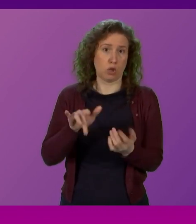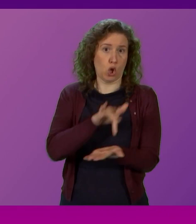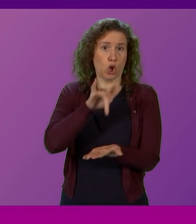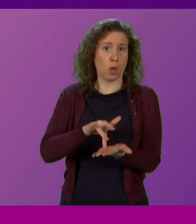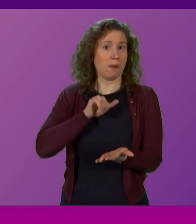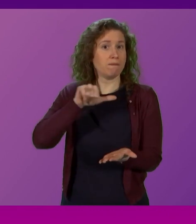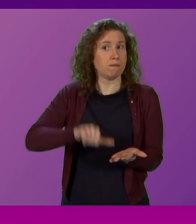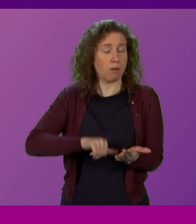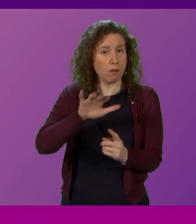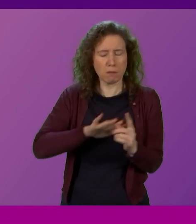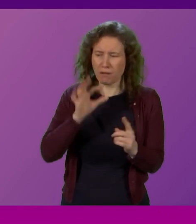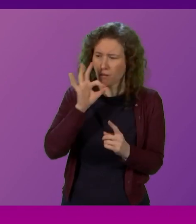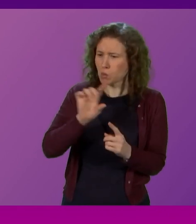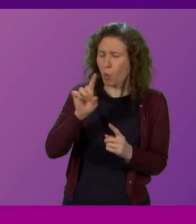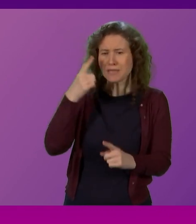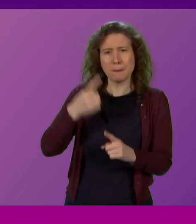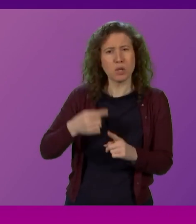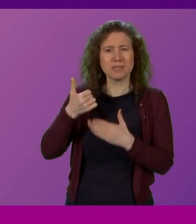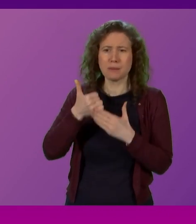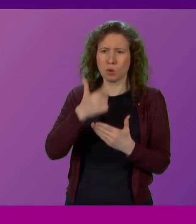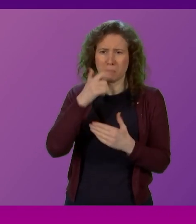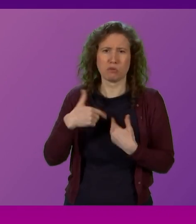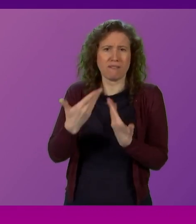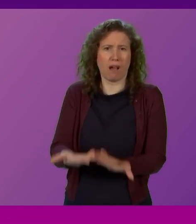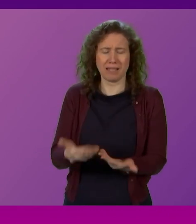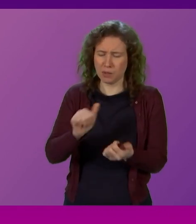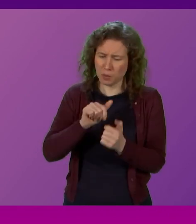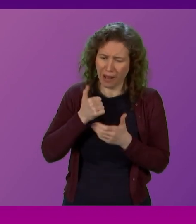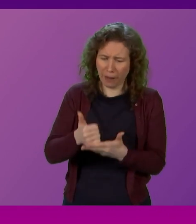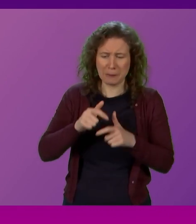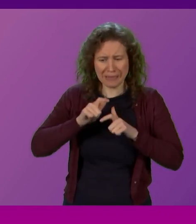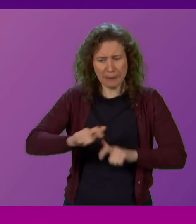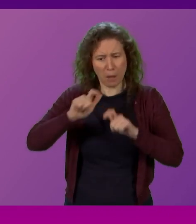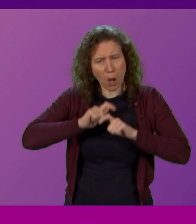What emergency support could be made available to help keep the farm going in an interim period?